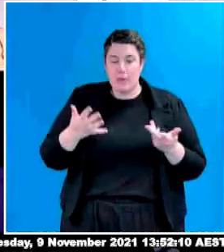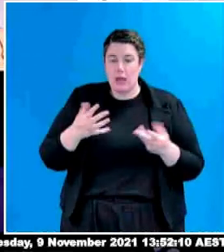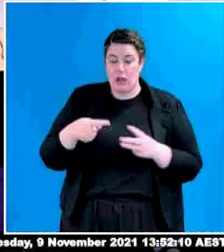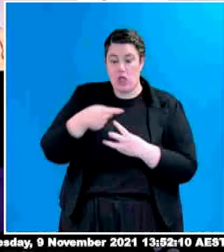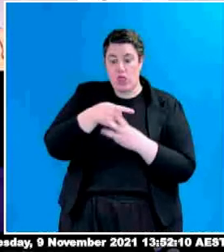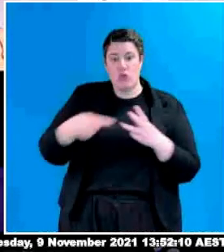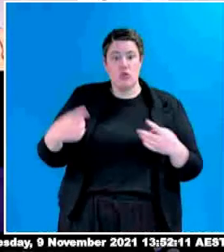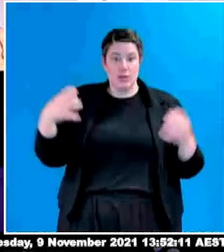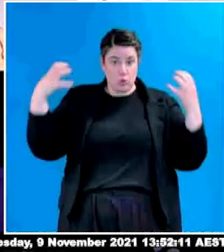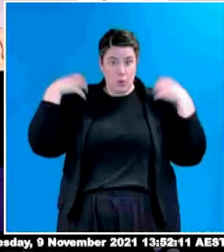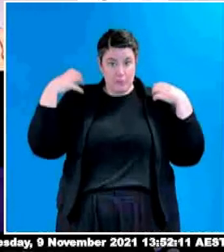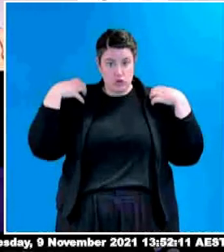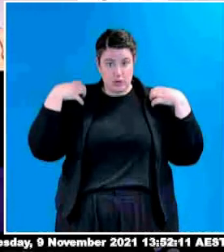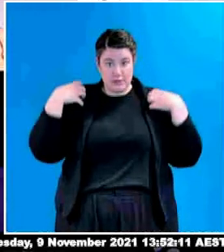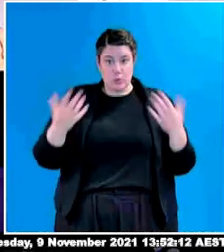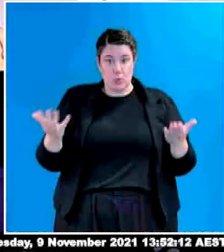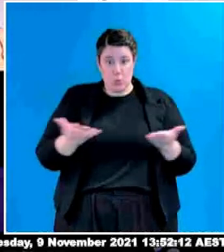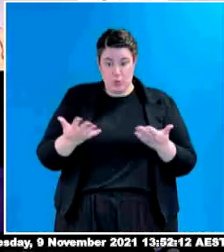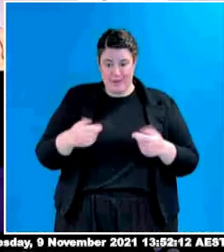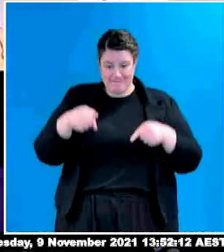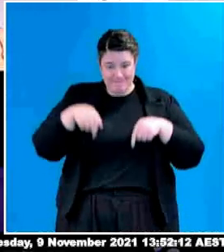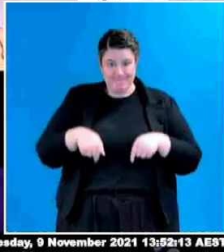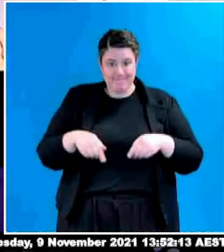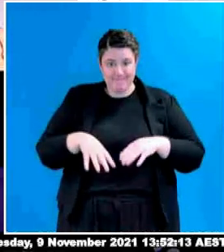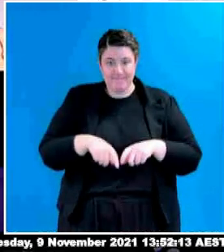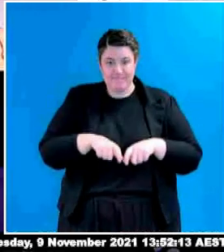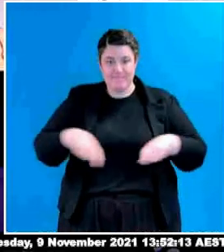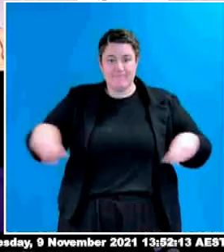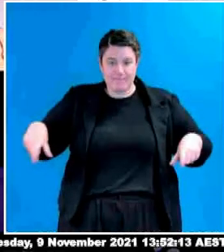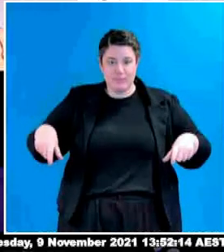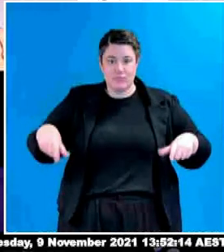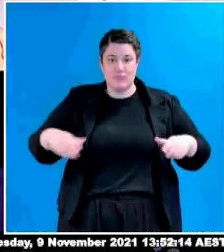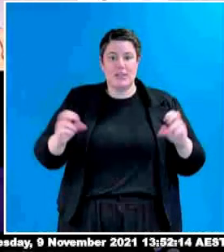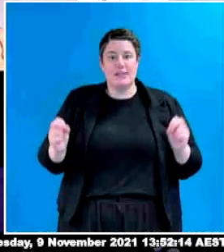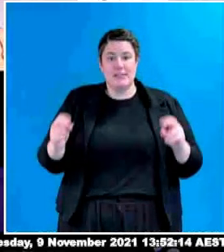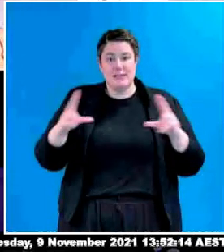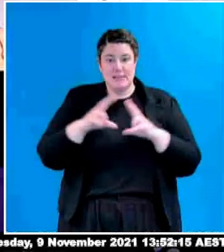Commissioners sitting on this hearing are all in the Sydney hearing room.